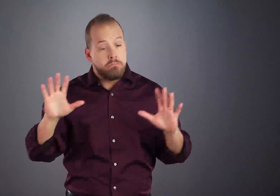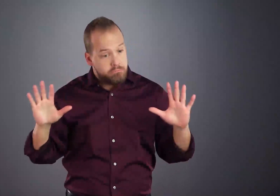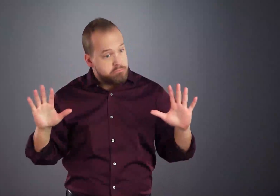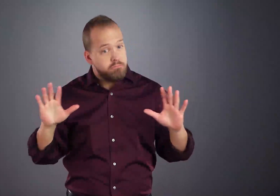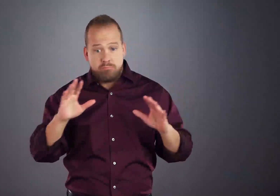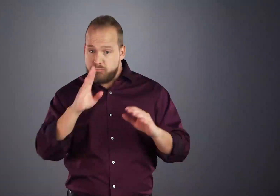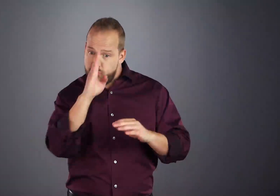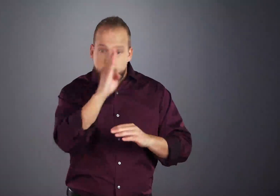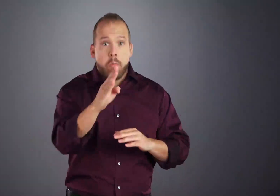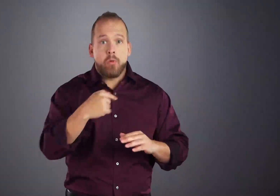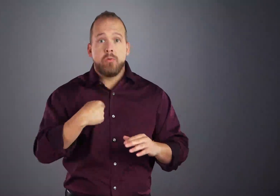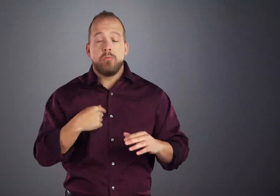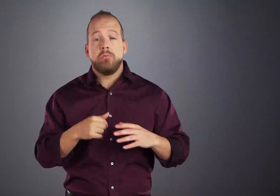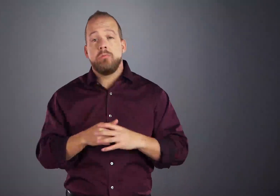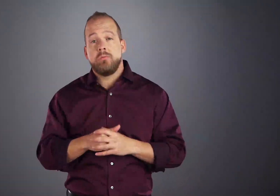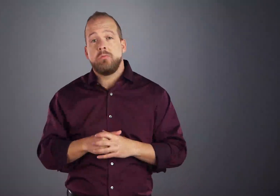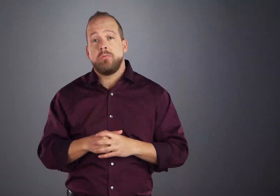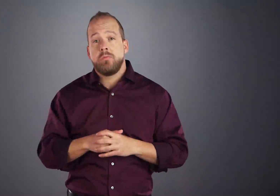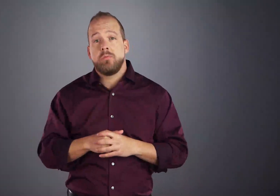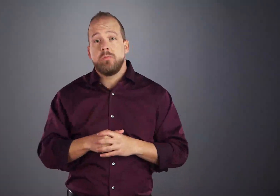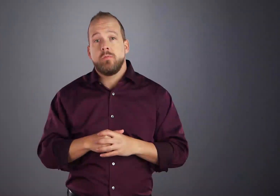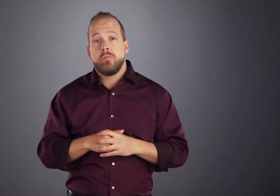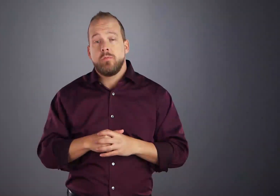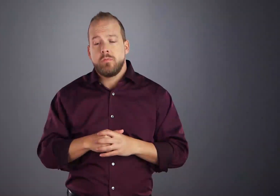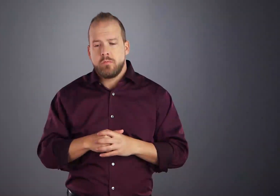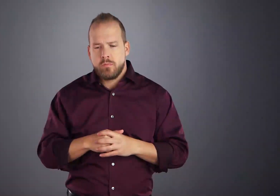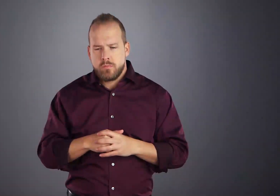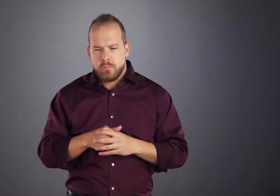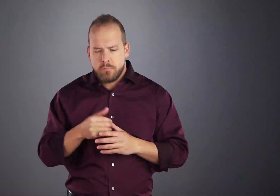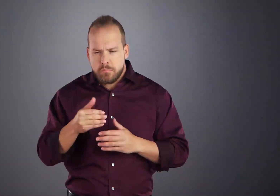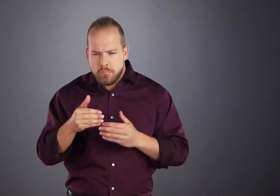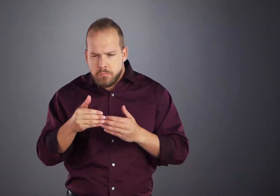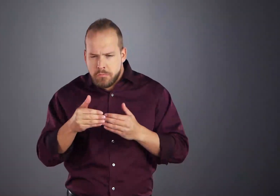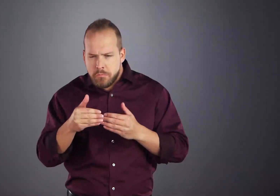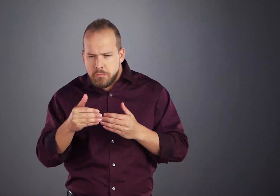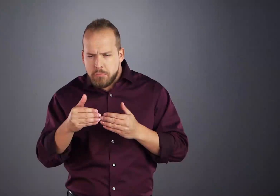Shortly afterward I came home drunk. There had been no fight.